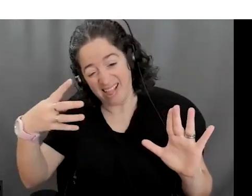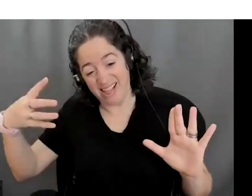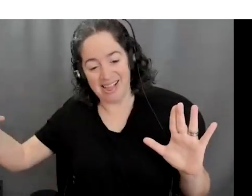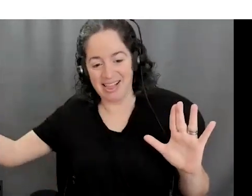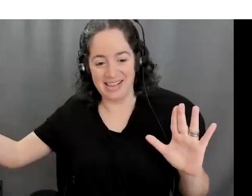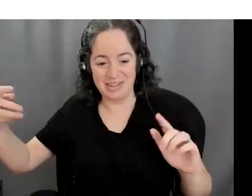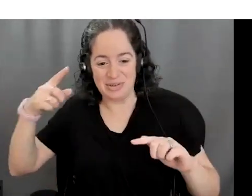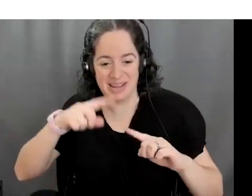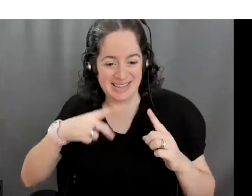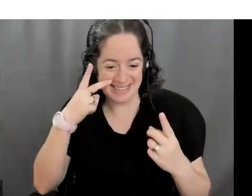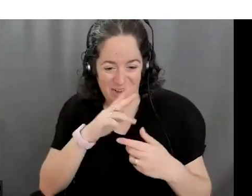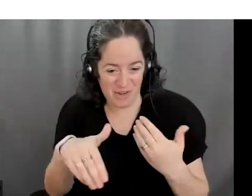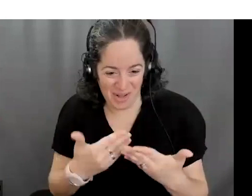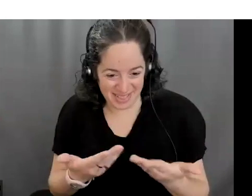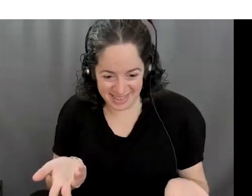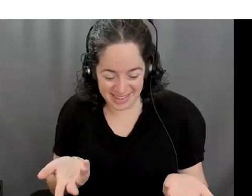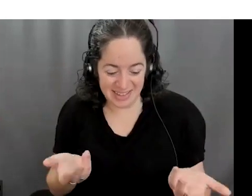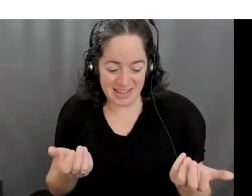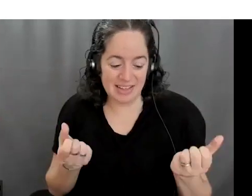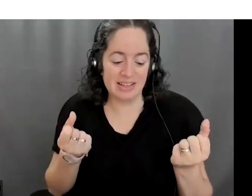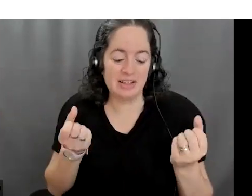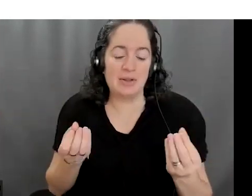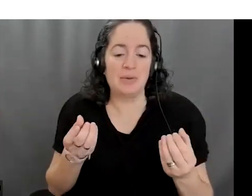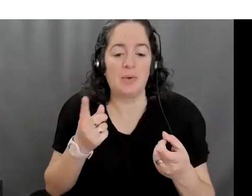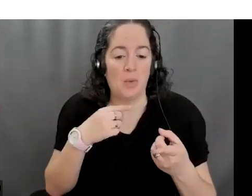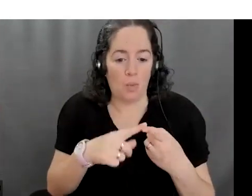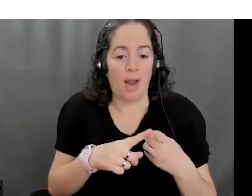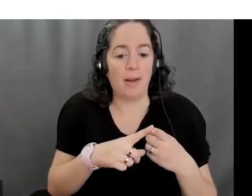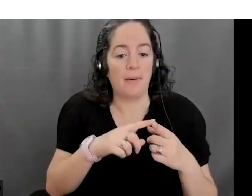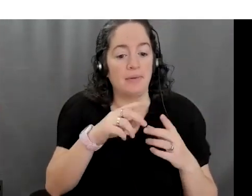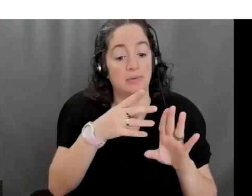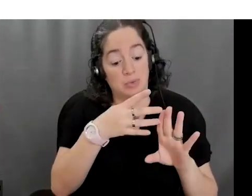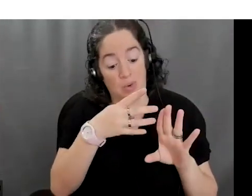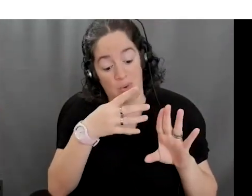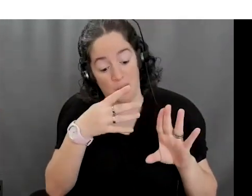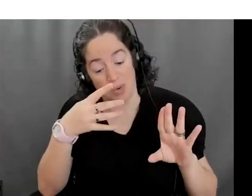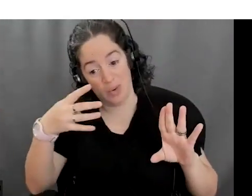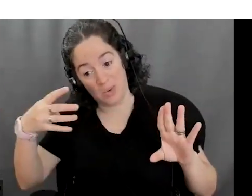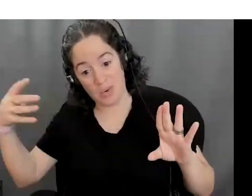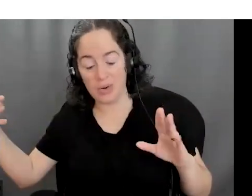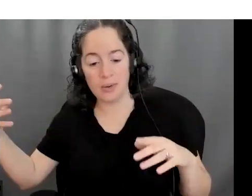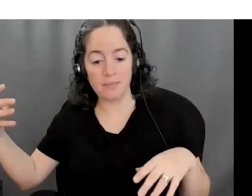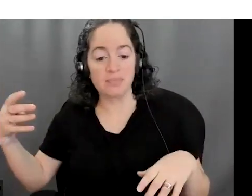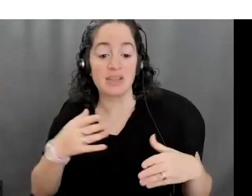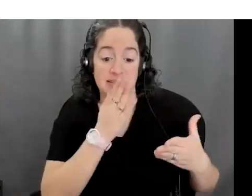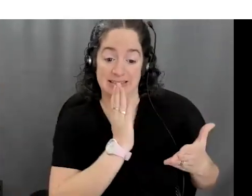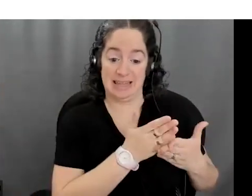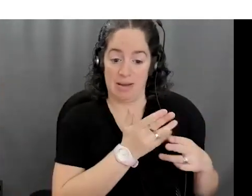the problem would be that our stop names or the stop locations